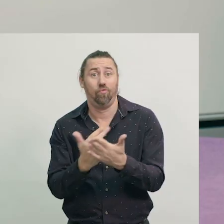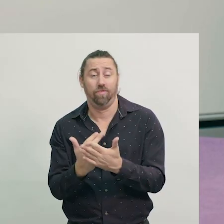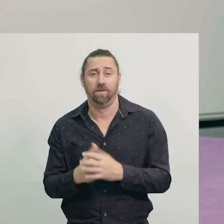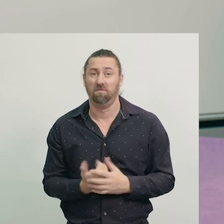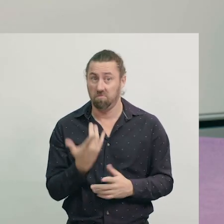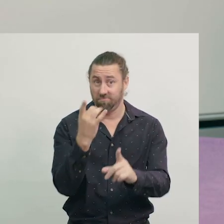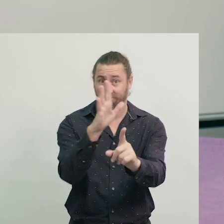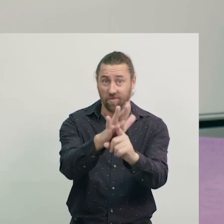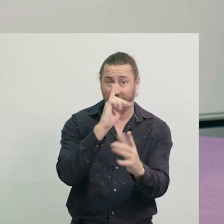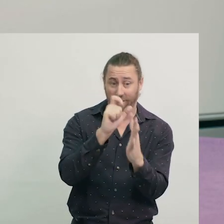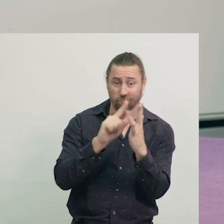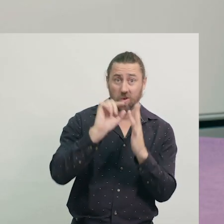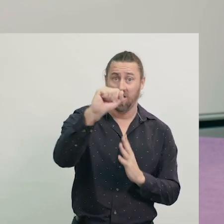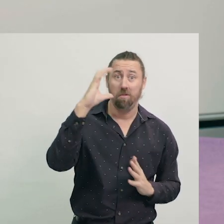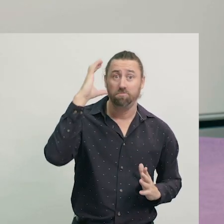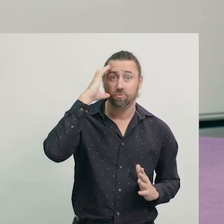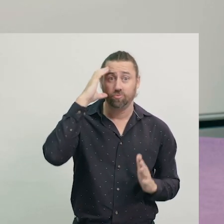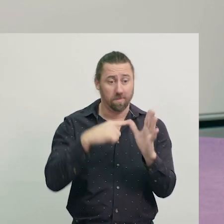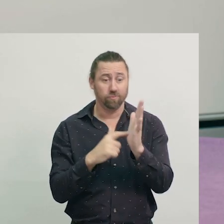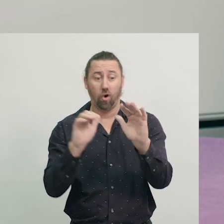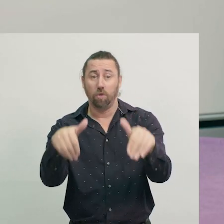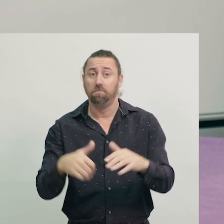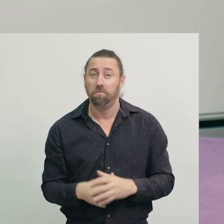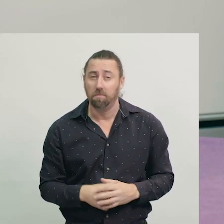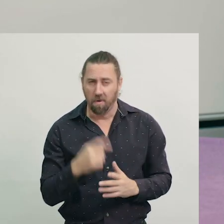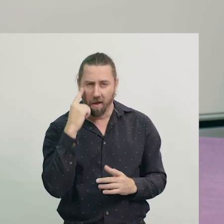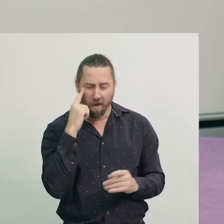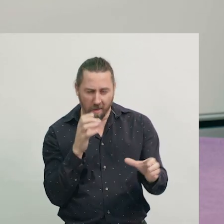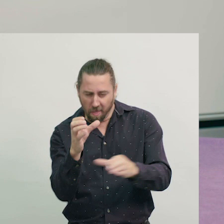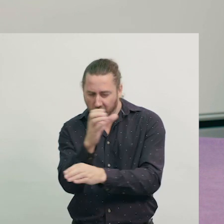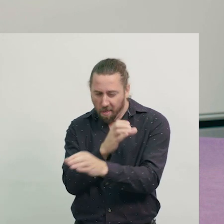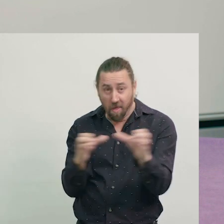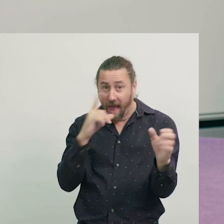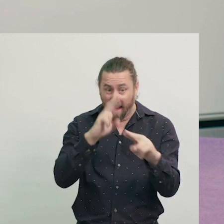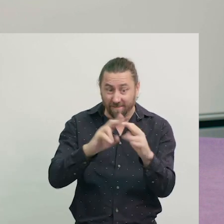Later maybe, you could make a scale drawing of your bedroom and help rearrange it.